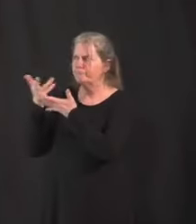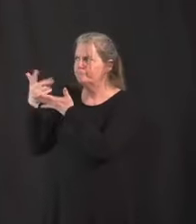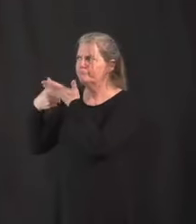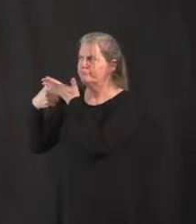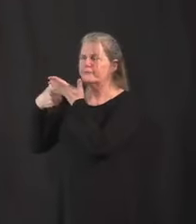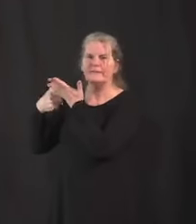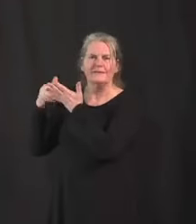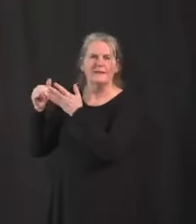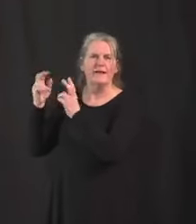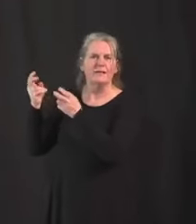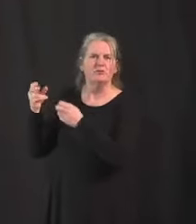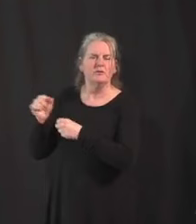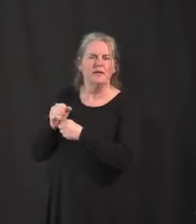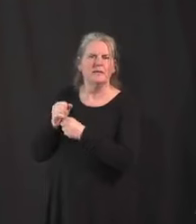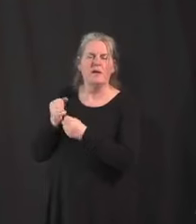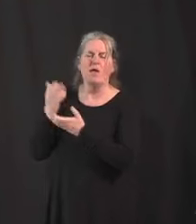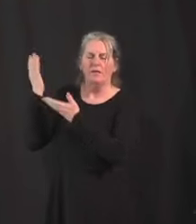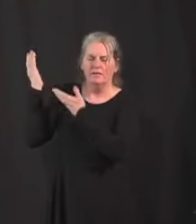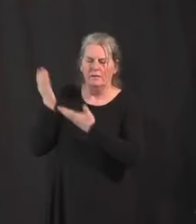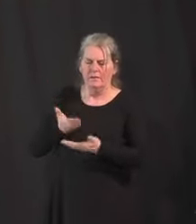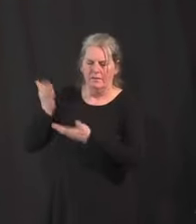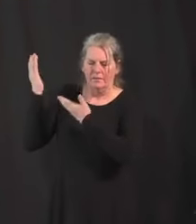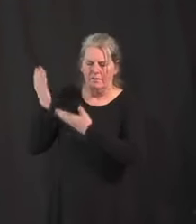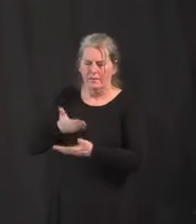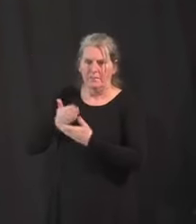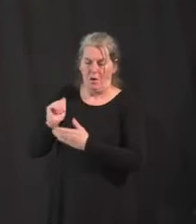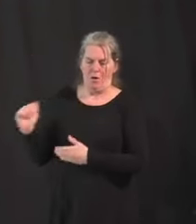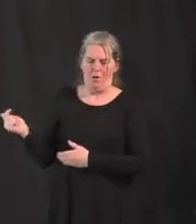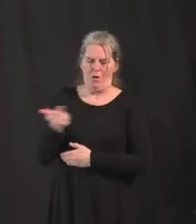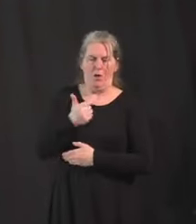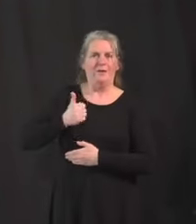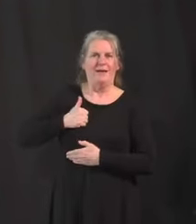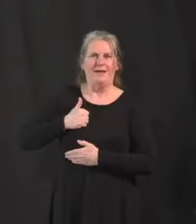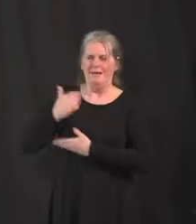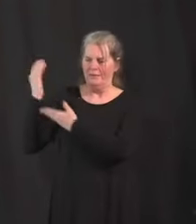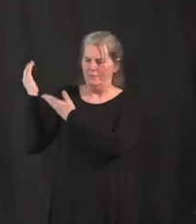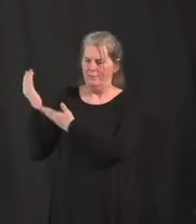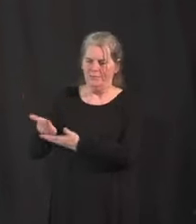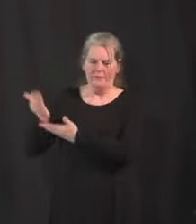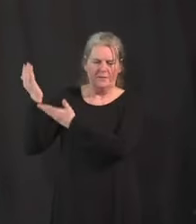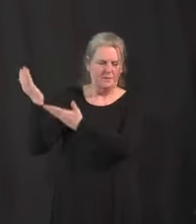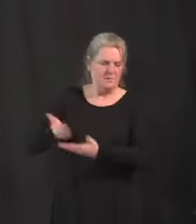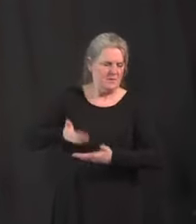SUPPLY NATIONALLY AND MAKING SURE THAT OUR ABILITY TO